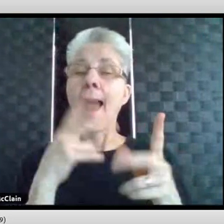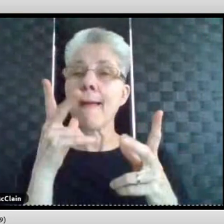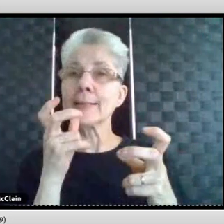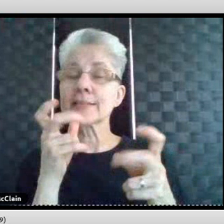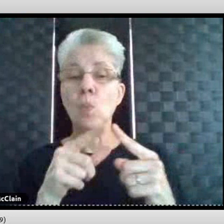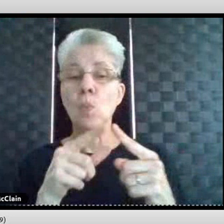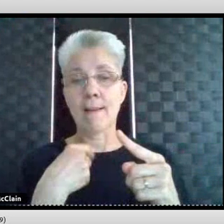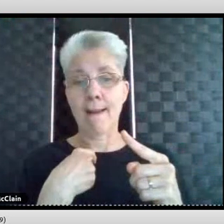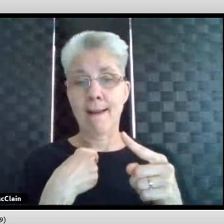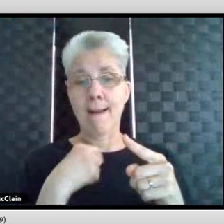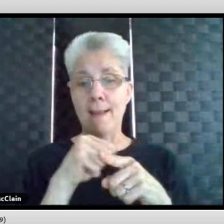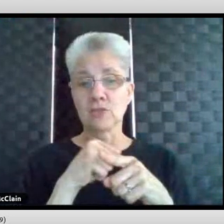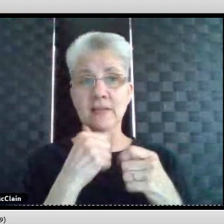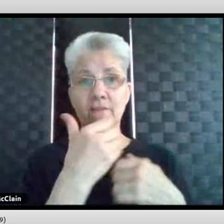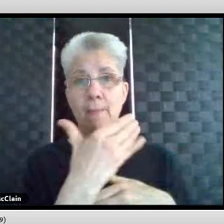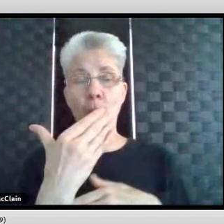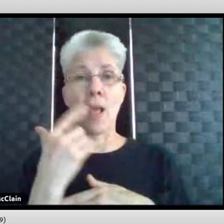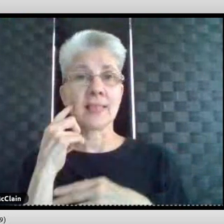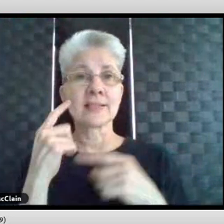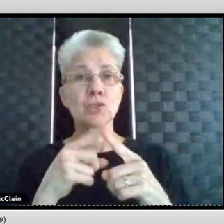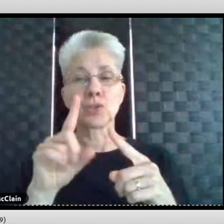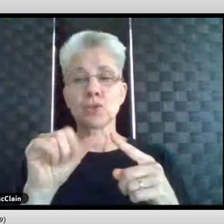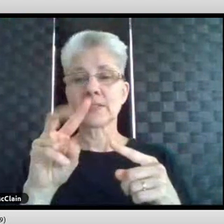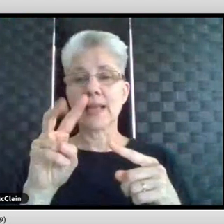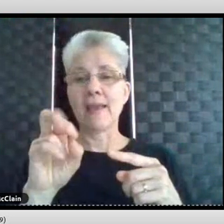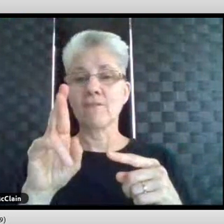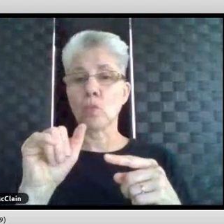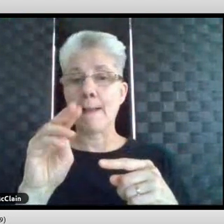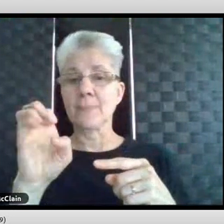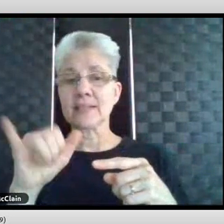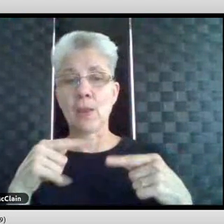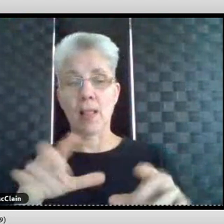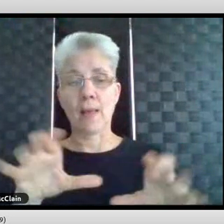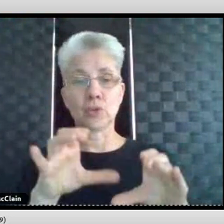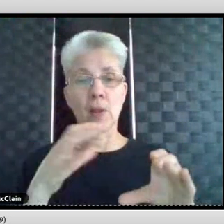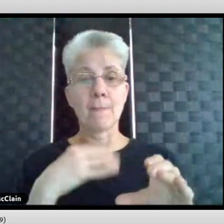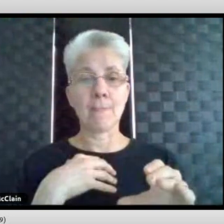When I exercise every morning, I listen to Dave Ramsey while I'm doing my resistance exercise,